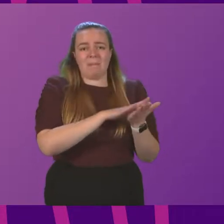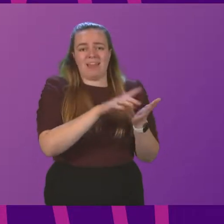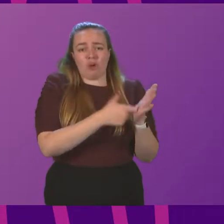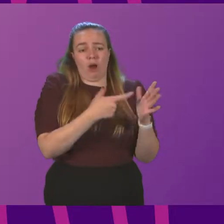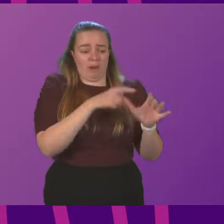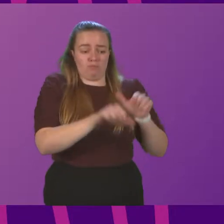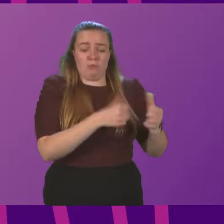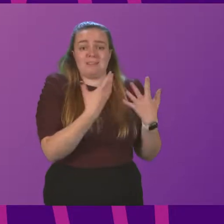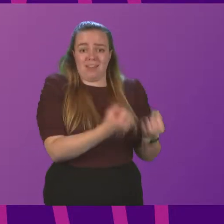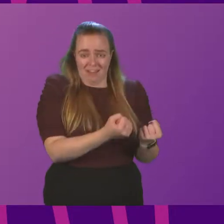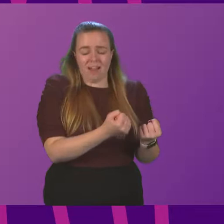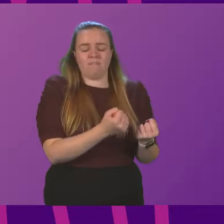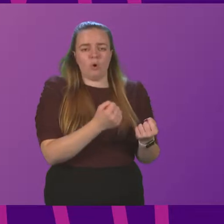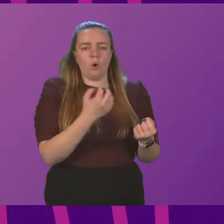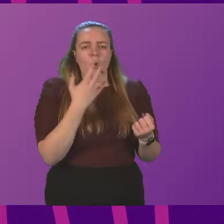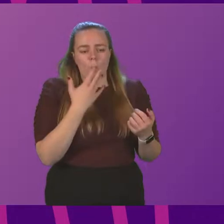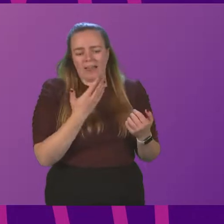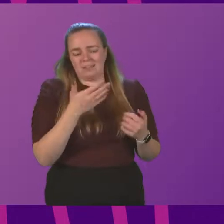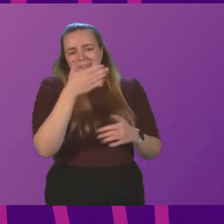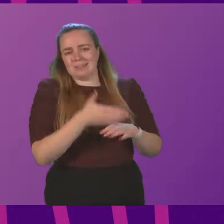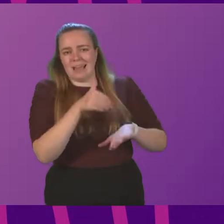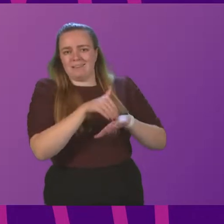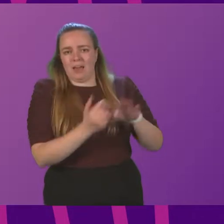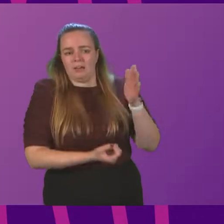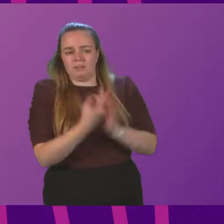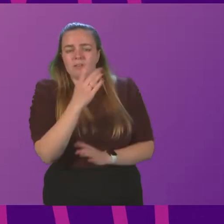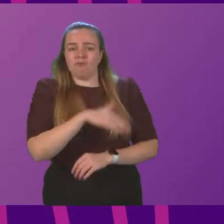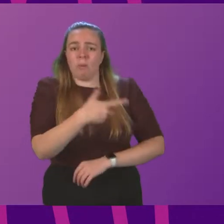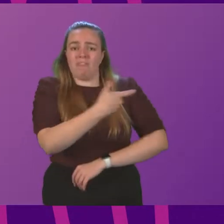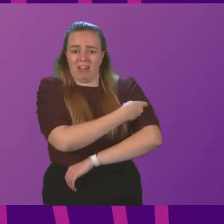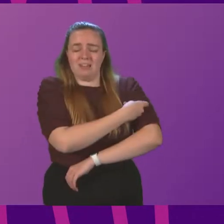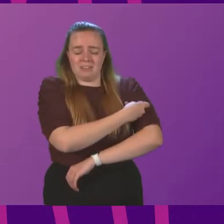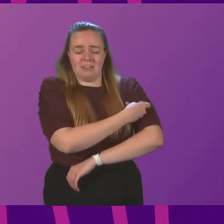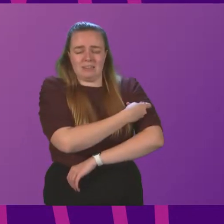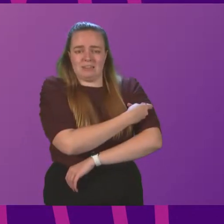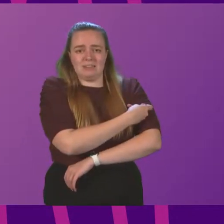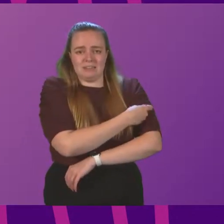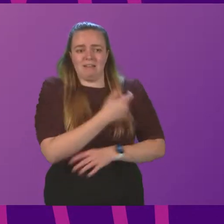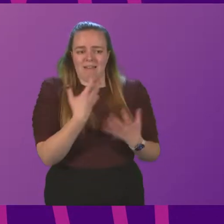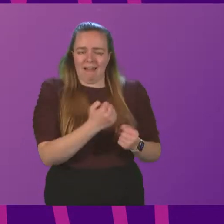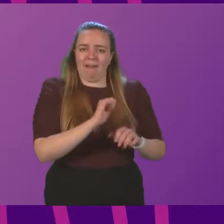in place to flag up when side effects occur in the vaccination programme. Indeed, they